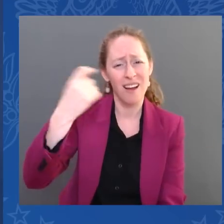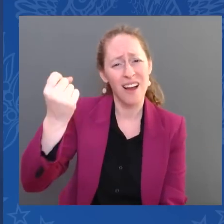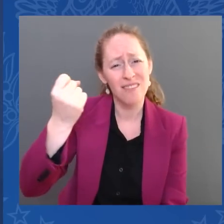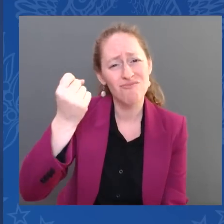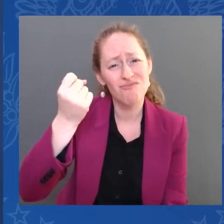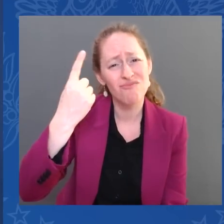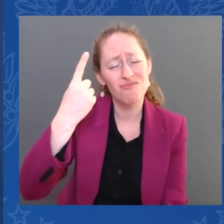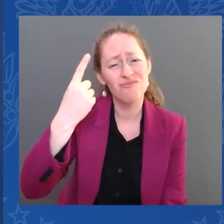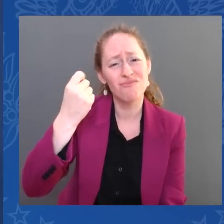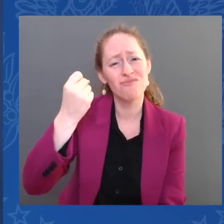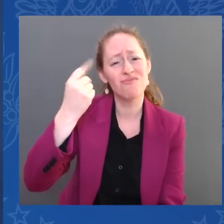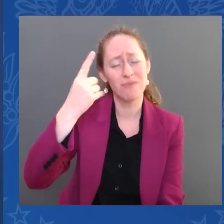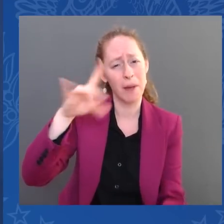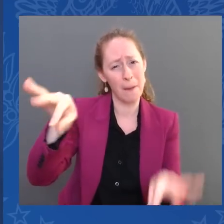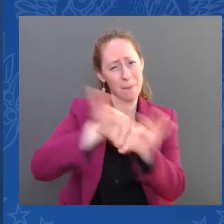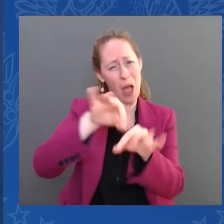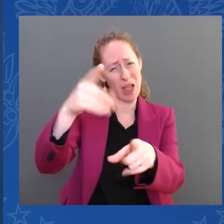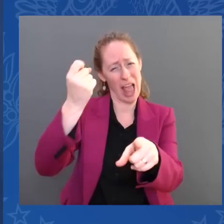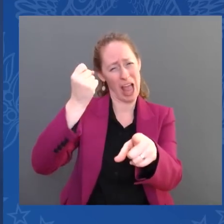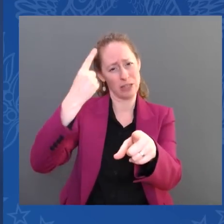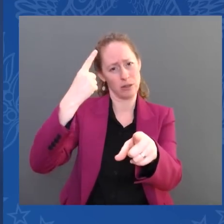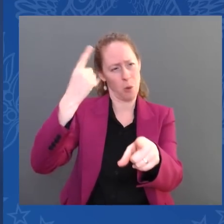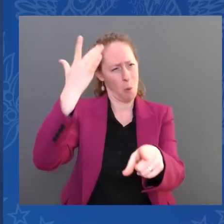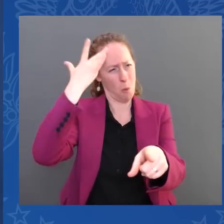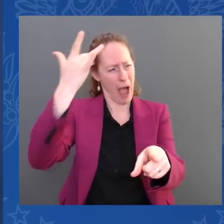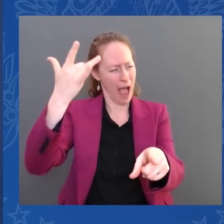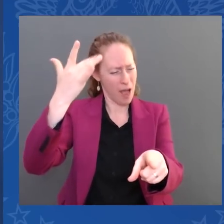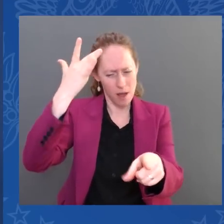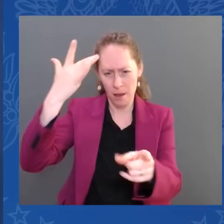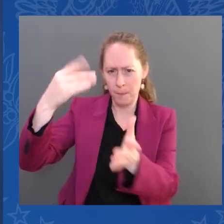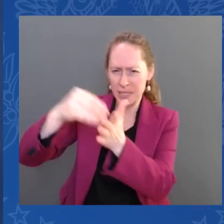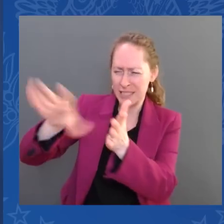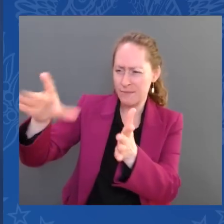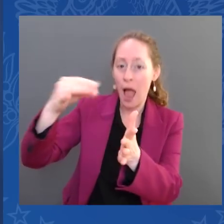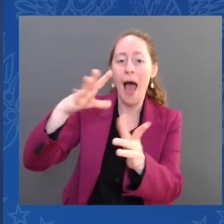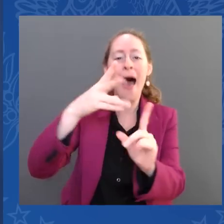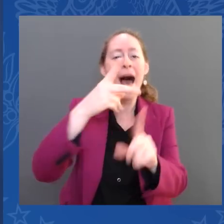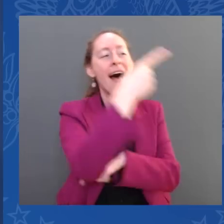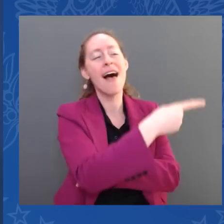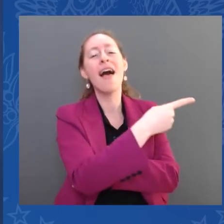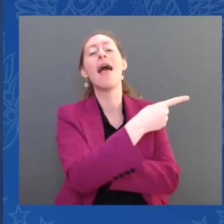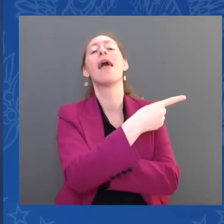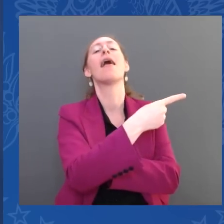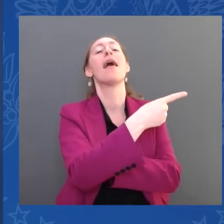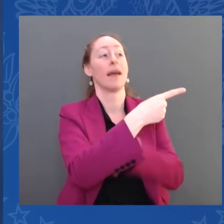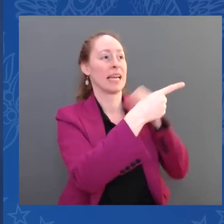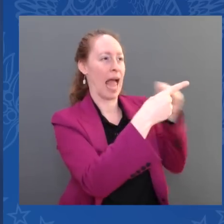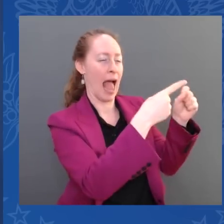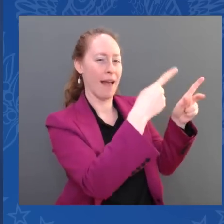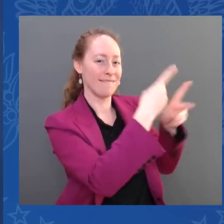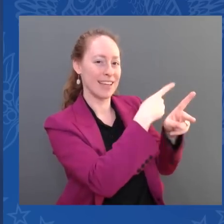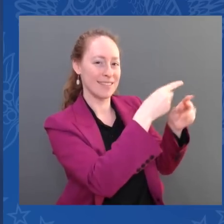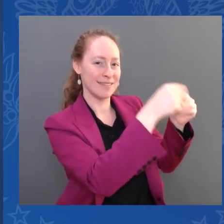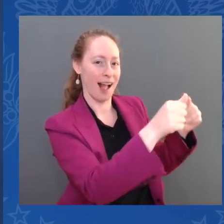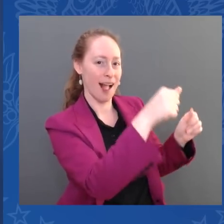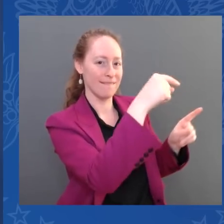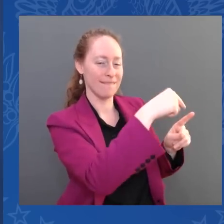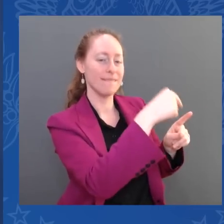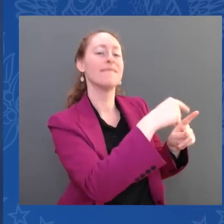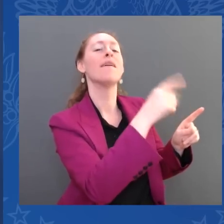from the outset that there would be a cost here at home of Putin's decision to brutally and savagely invade a sovereign nation.